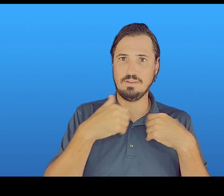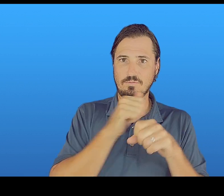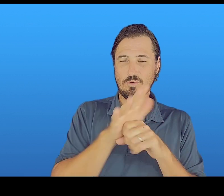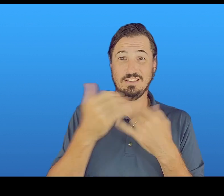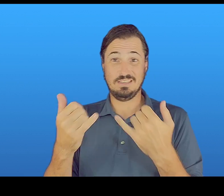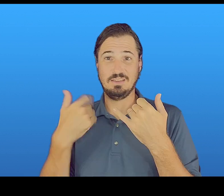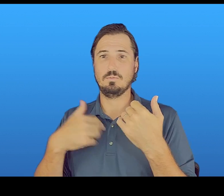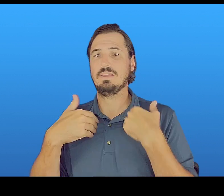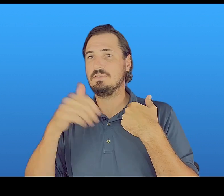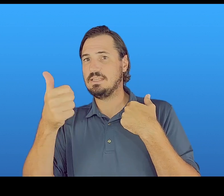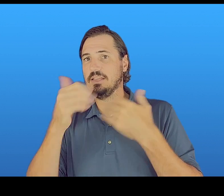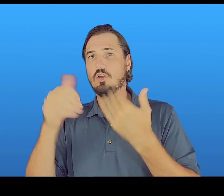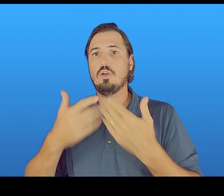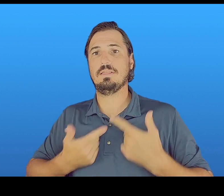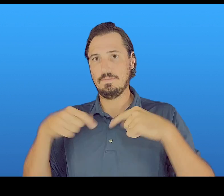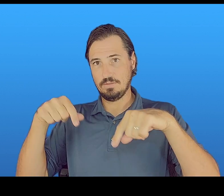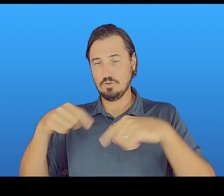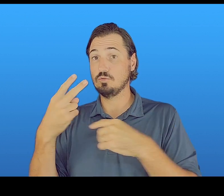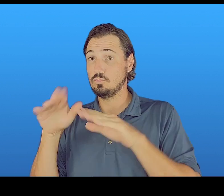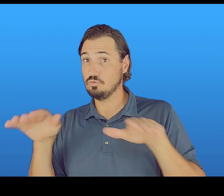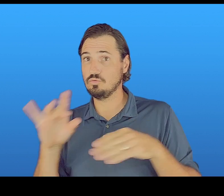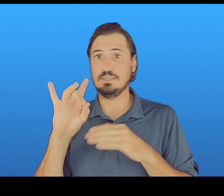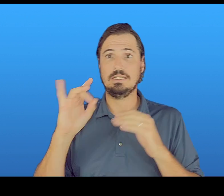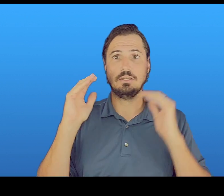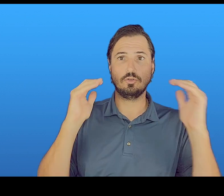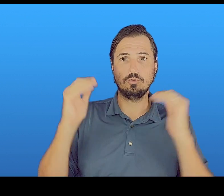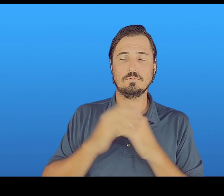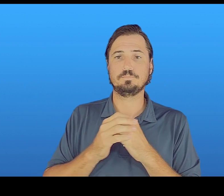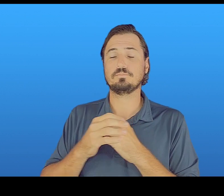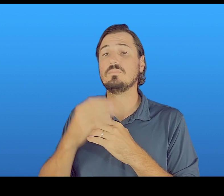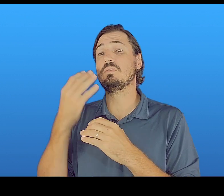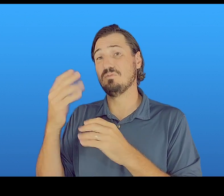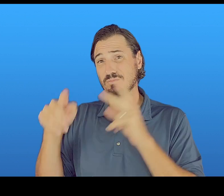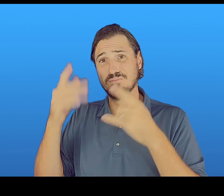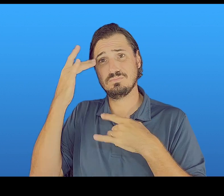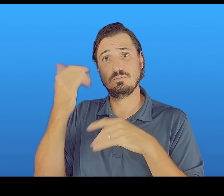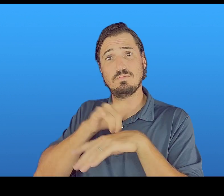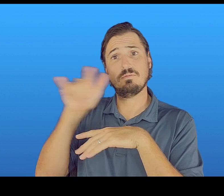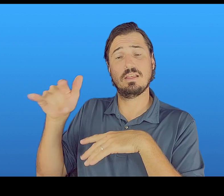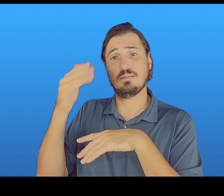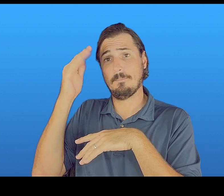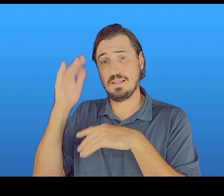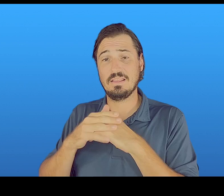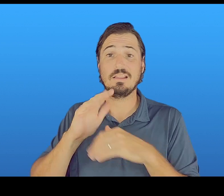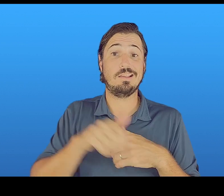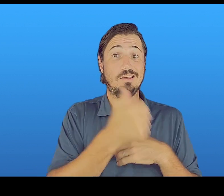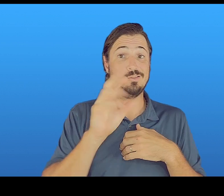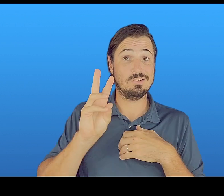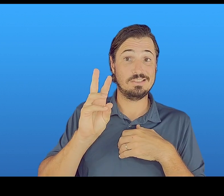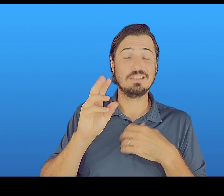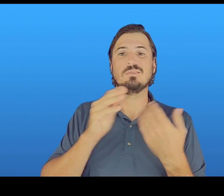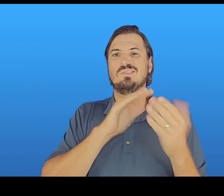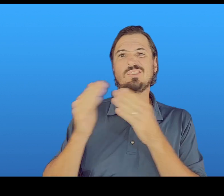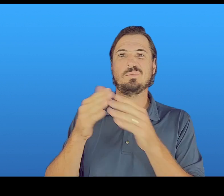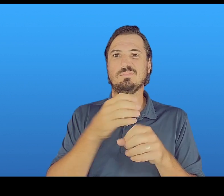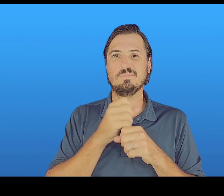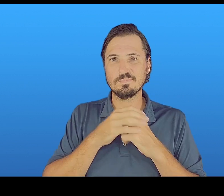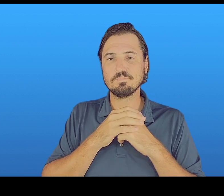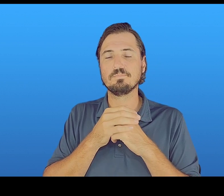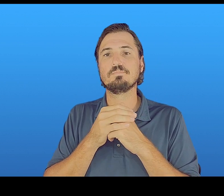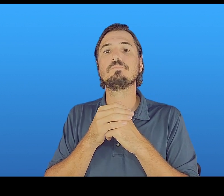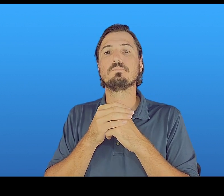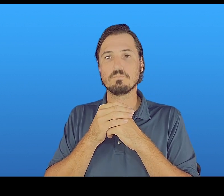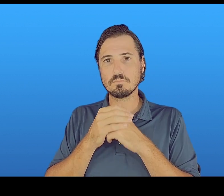Today, the Kaua‘i District Health Office is reporting 10 new cases, all residents, including two children and eight adults. Four of the cases are related to mainland travel and the other six are